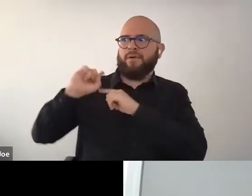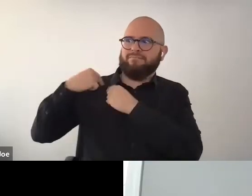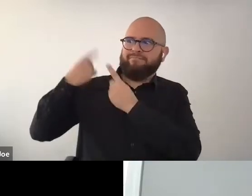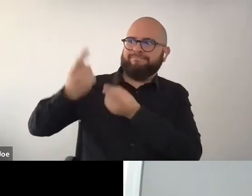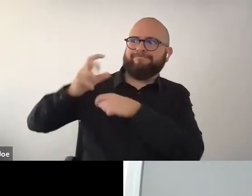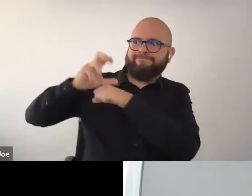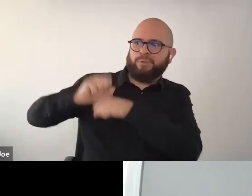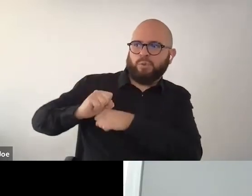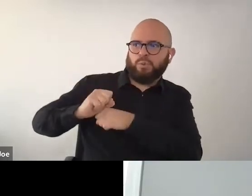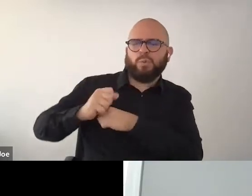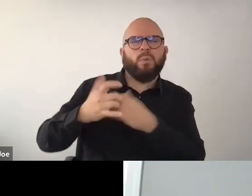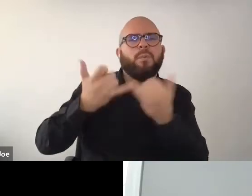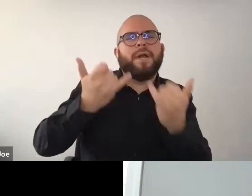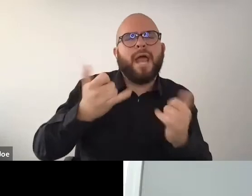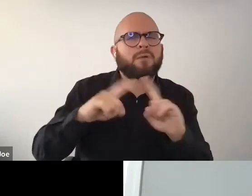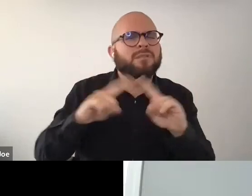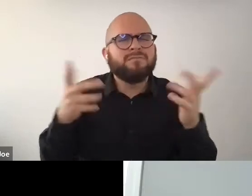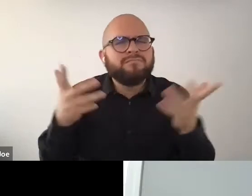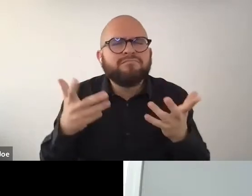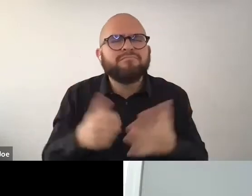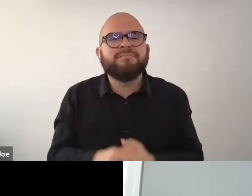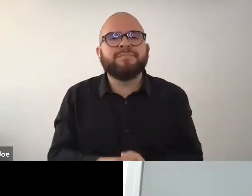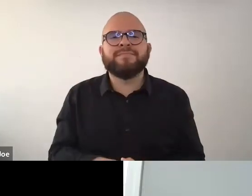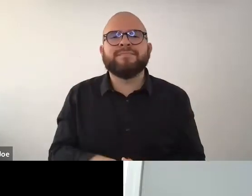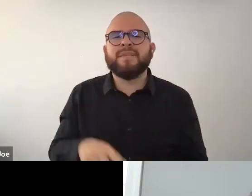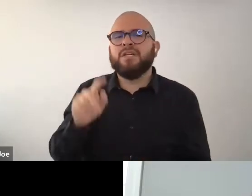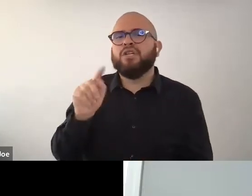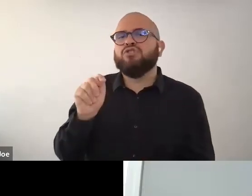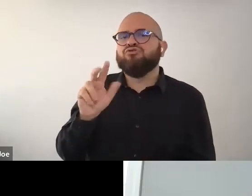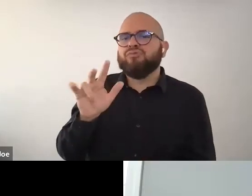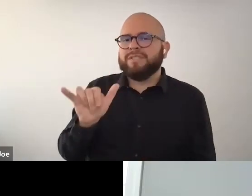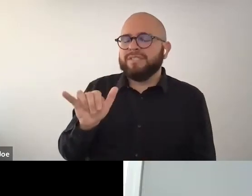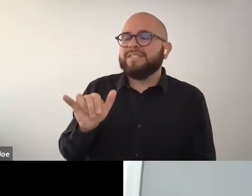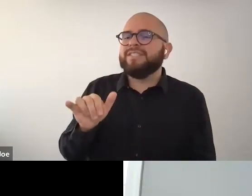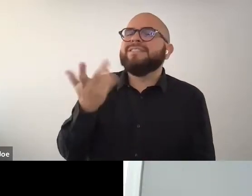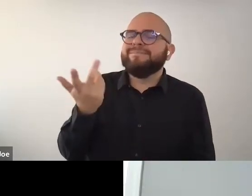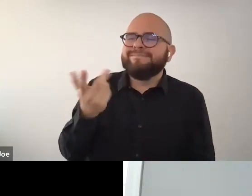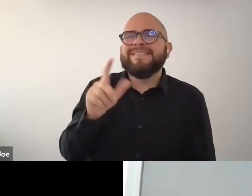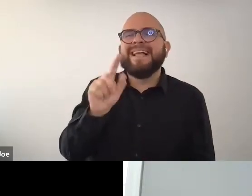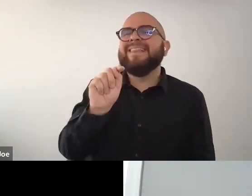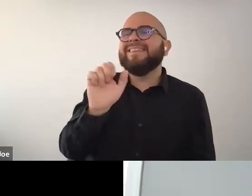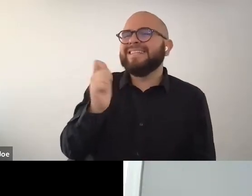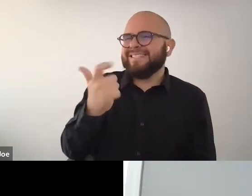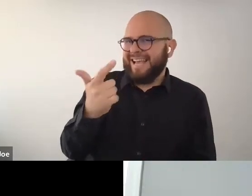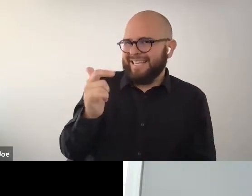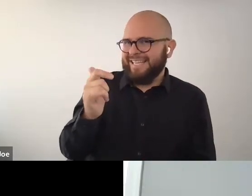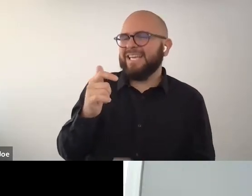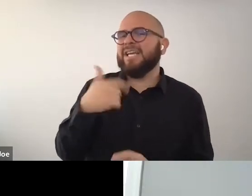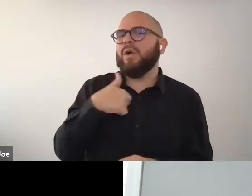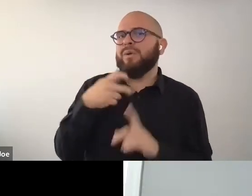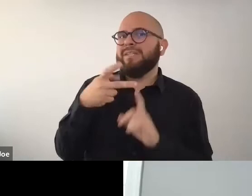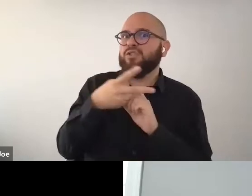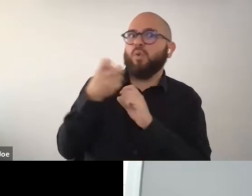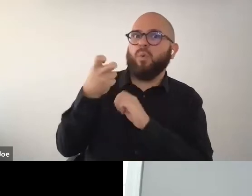Actually, the tagging has, we did sort of steal that from Section 26 and pull that into the new structure.